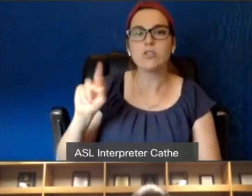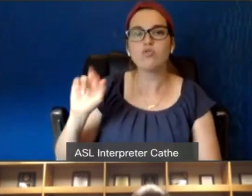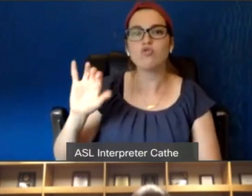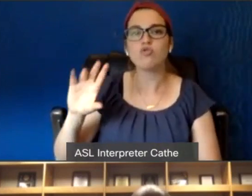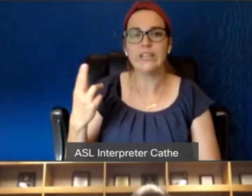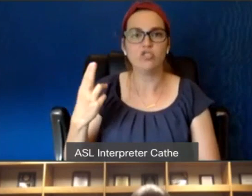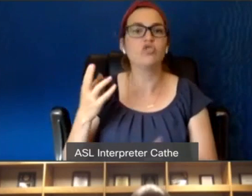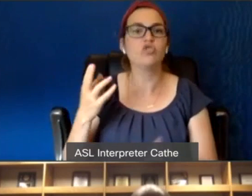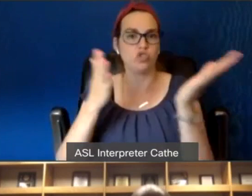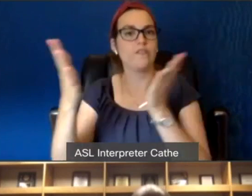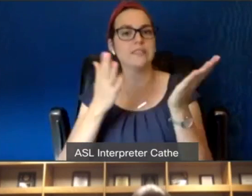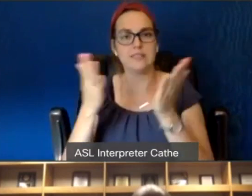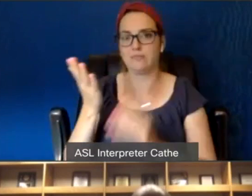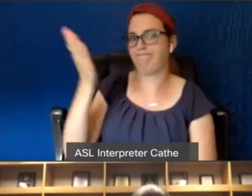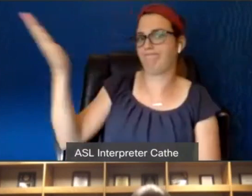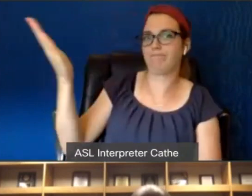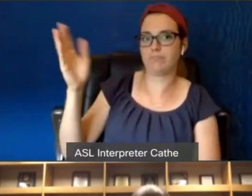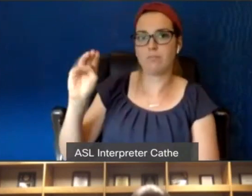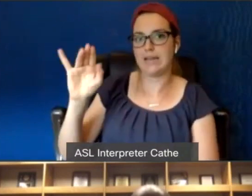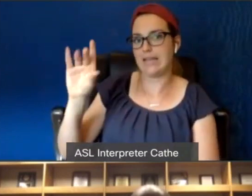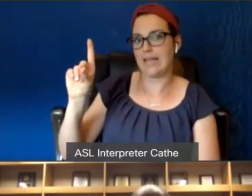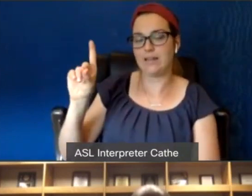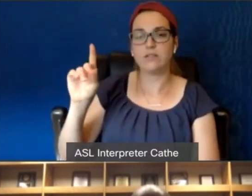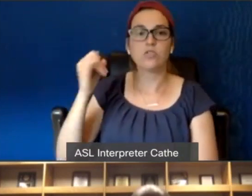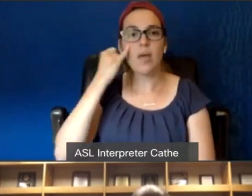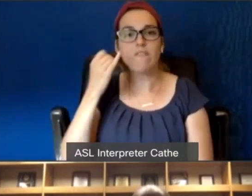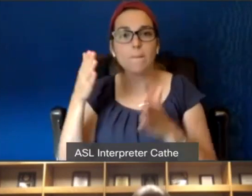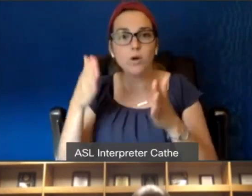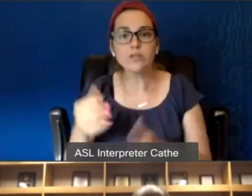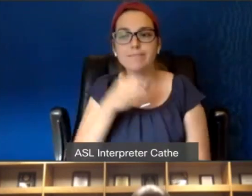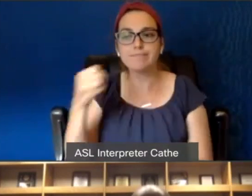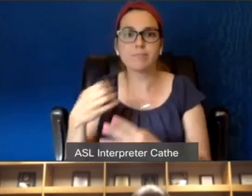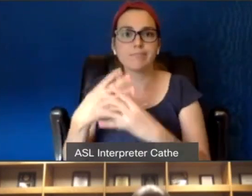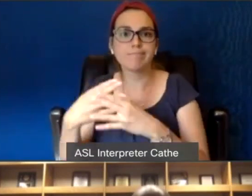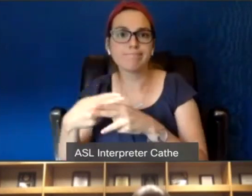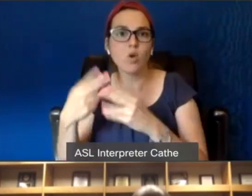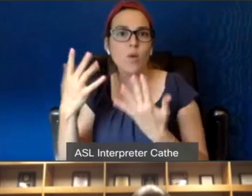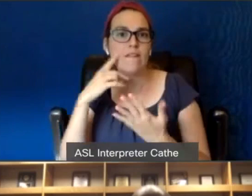of intercede with people during pretrial detention or maybe on a re-entry and prepare people